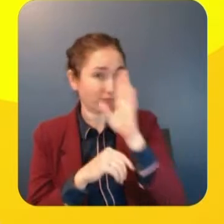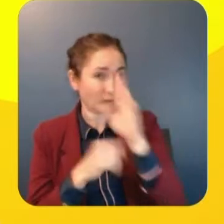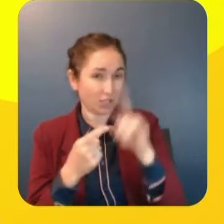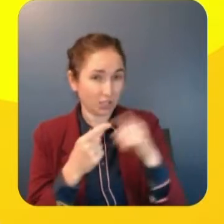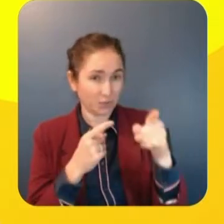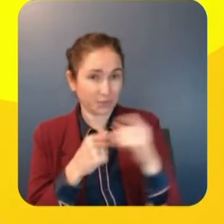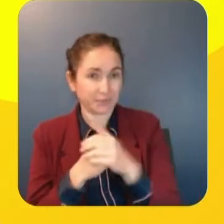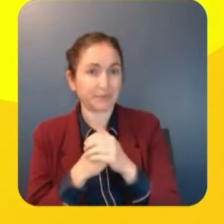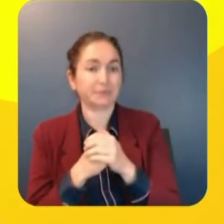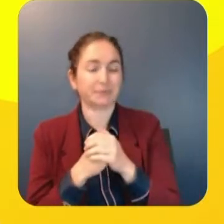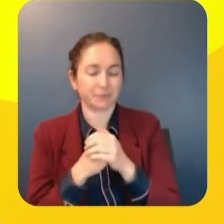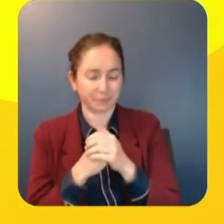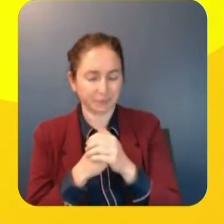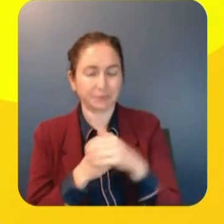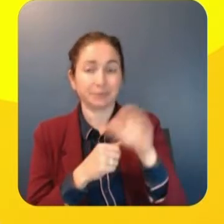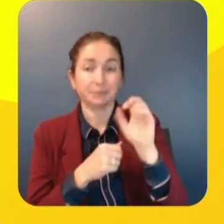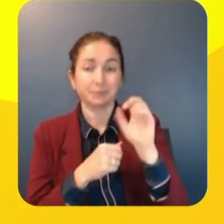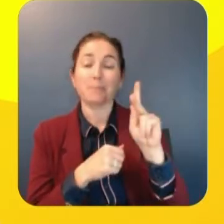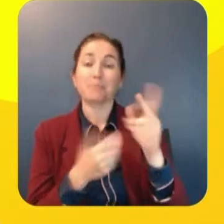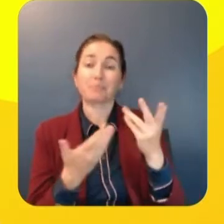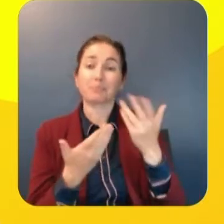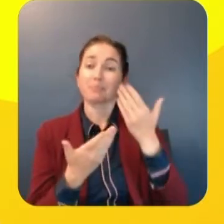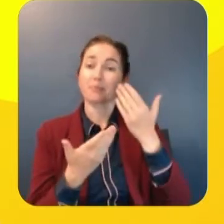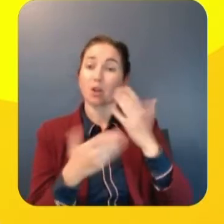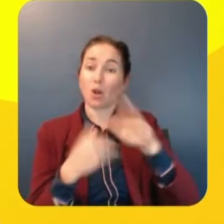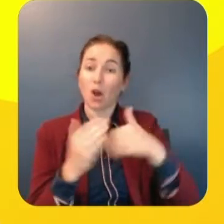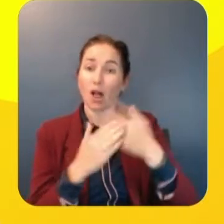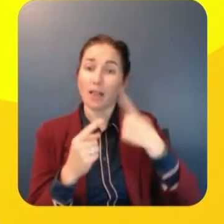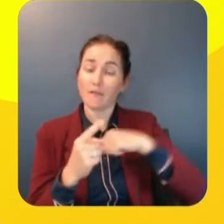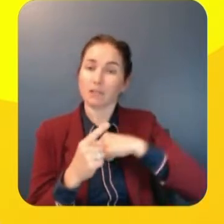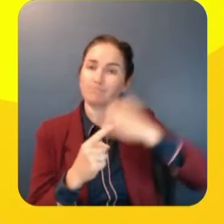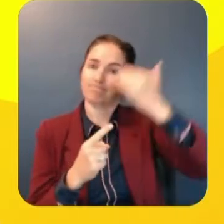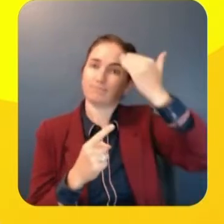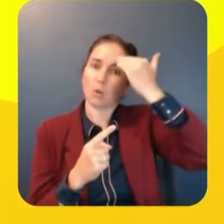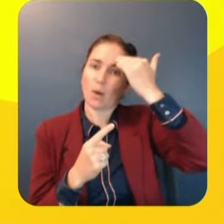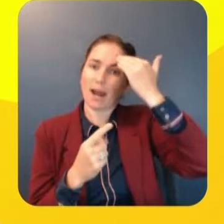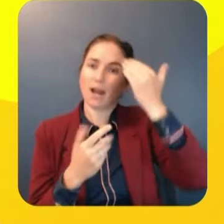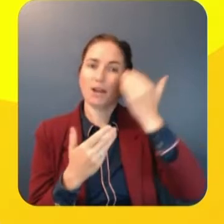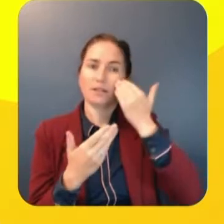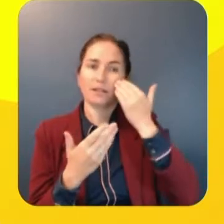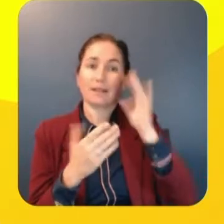So, we are all acutely aware that the murder of George Floyd in 2020